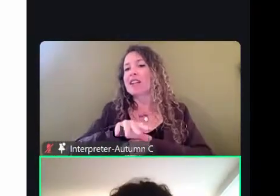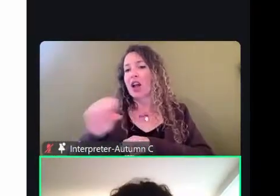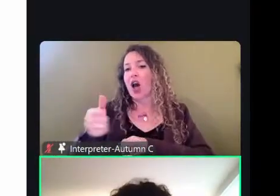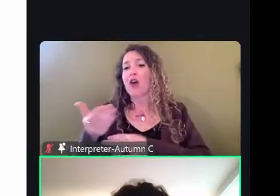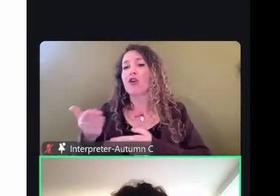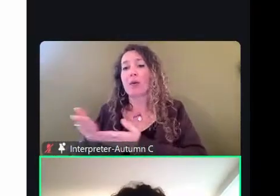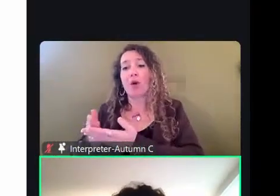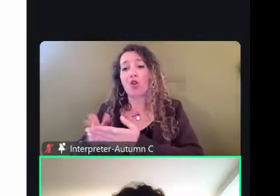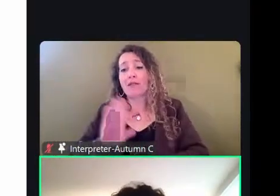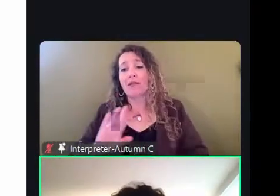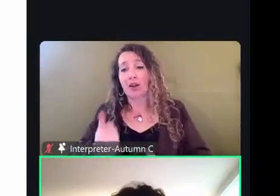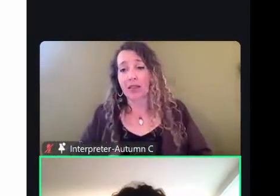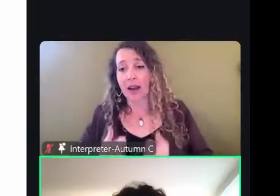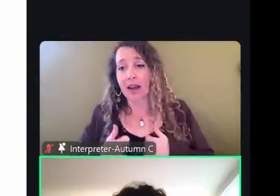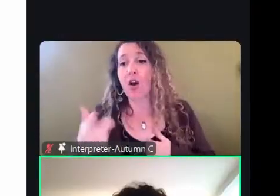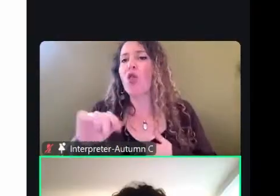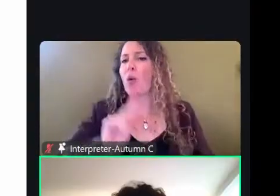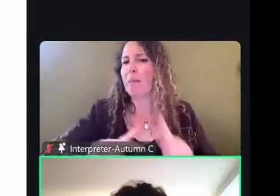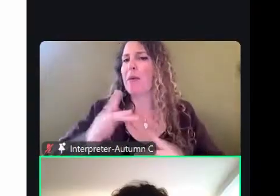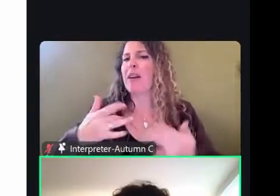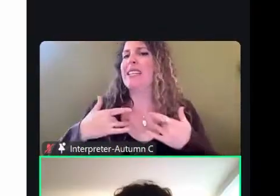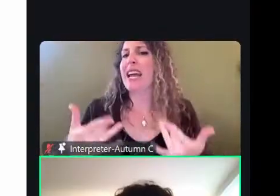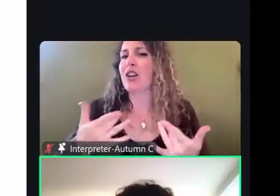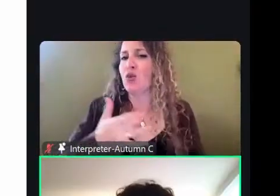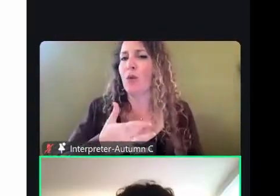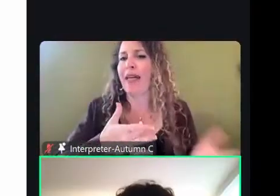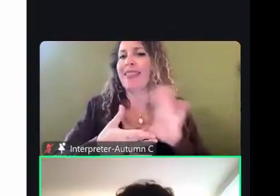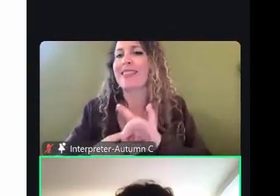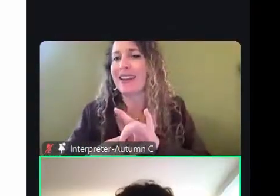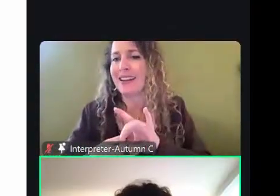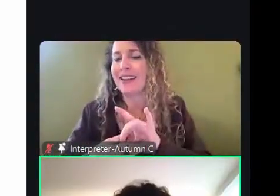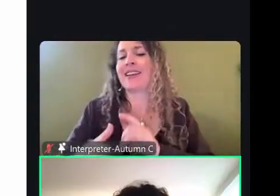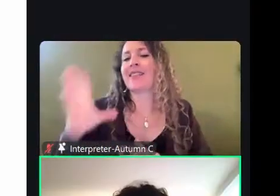life, those folks tend to link those experiences together.